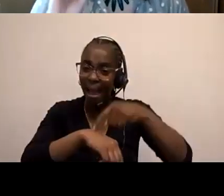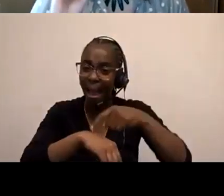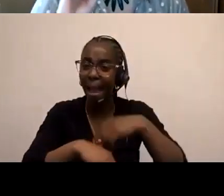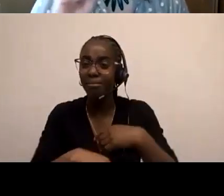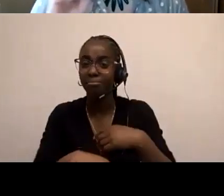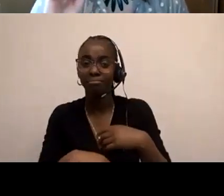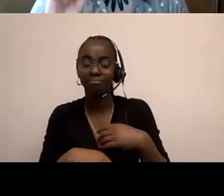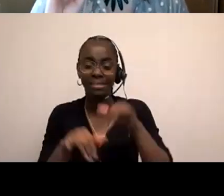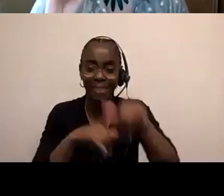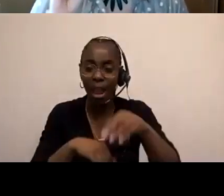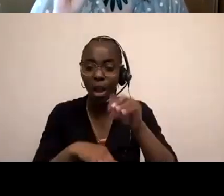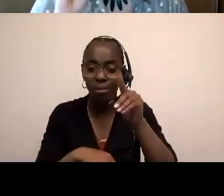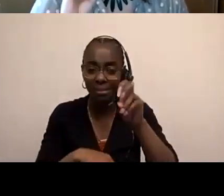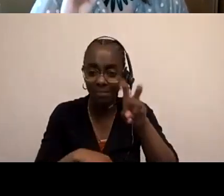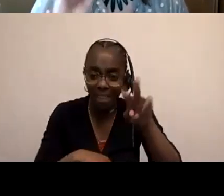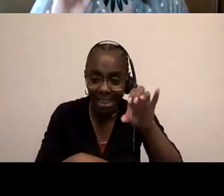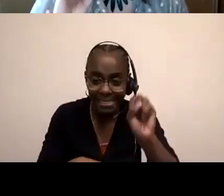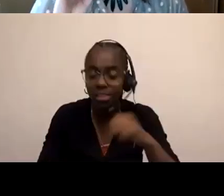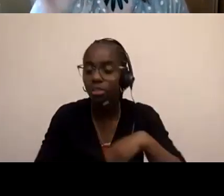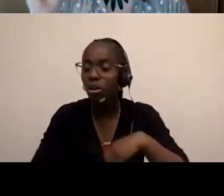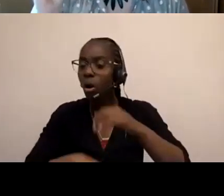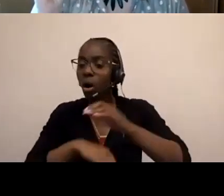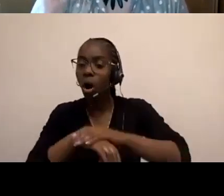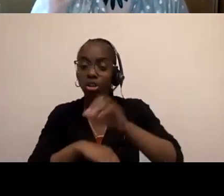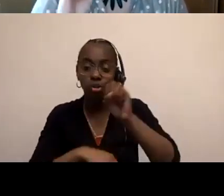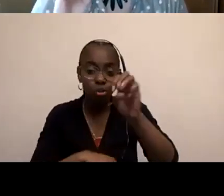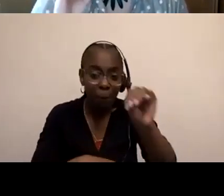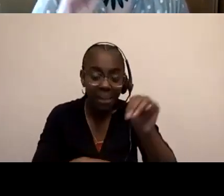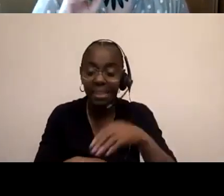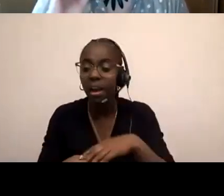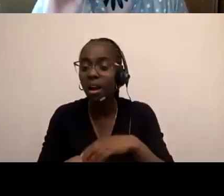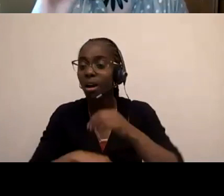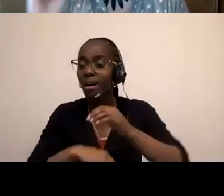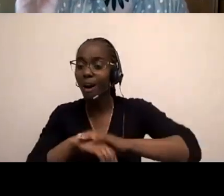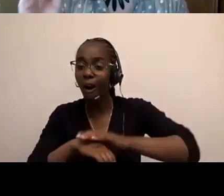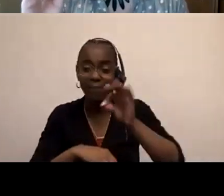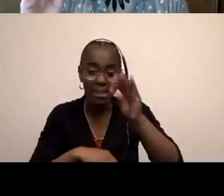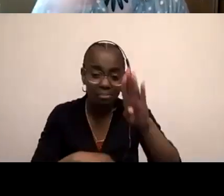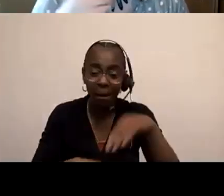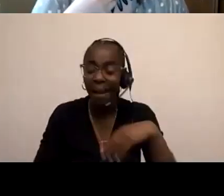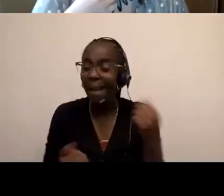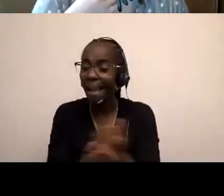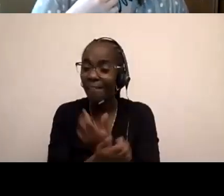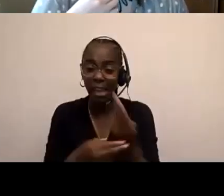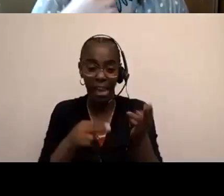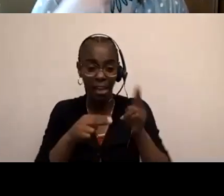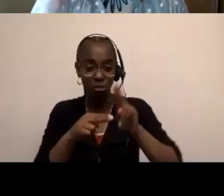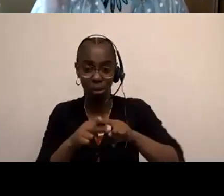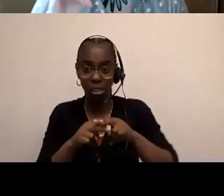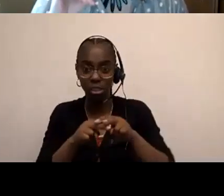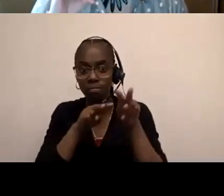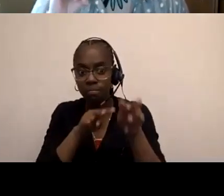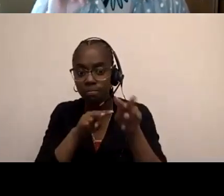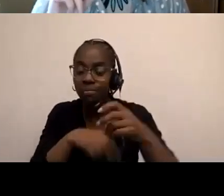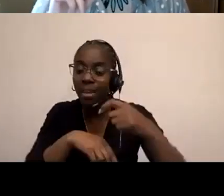ON THE INTERNET ON SOCIAL MEDIA. THEY HAVE INCREASED UNSUPERVISED TIME I DON'T KNOW ABOUT YOU GUYS BUT WHEN I NEED TO GET ON CALLS